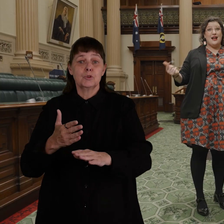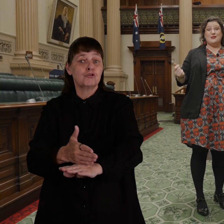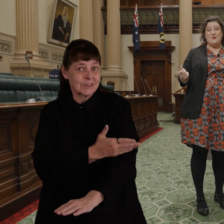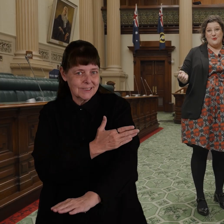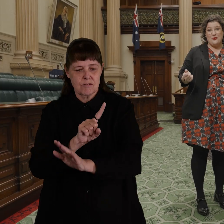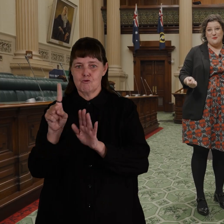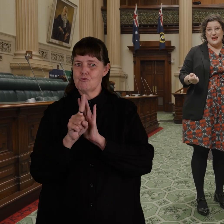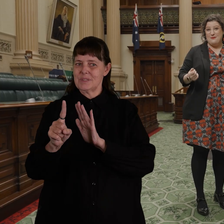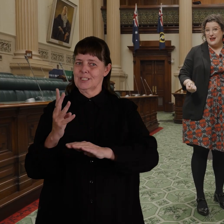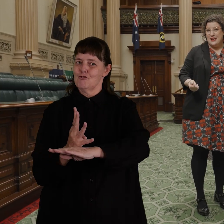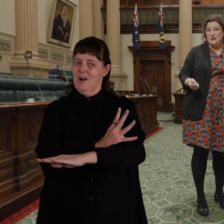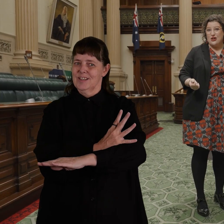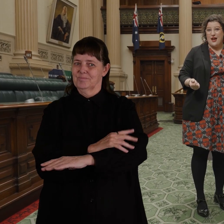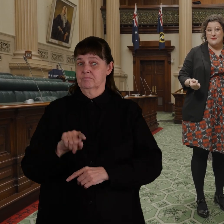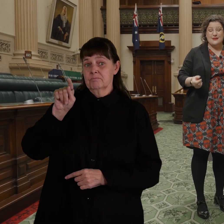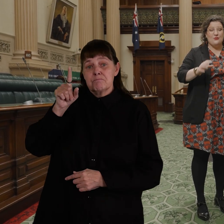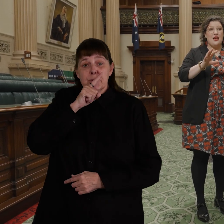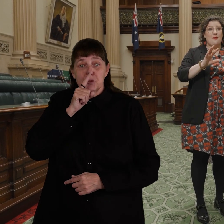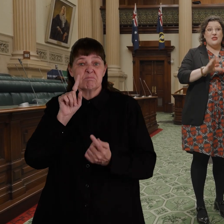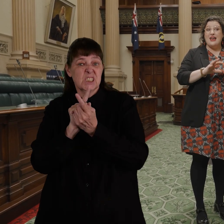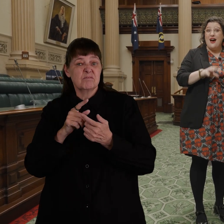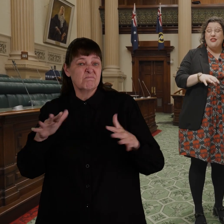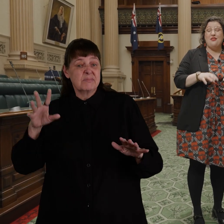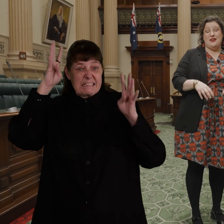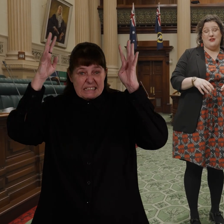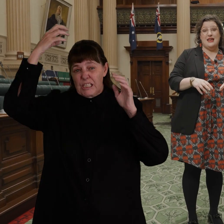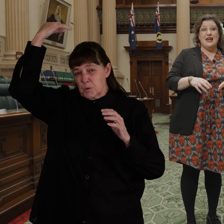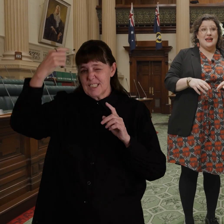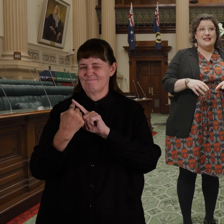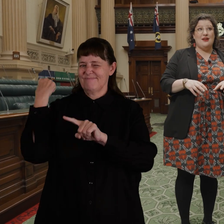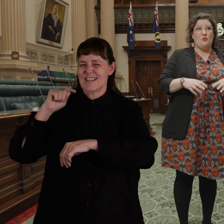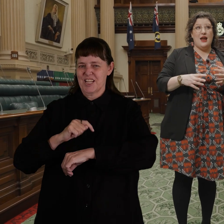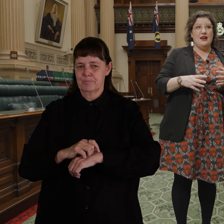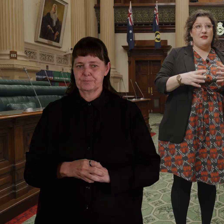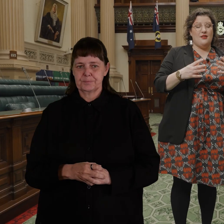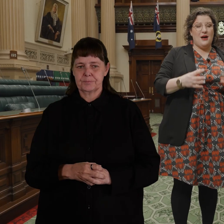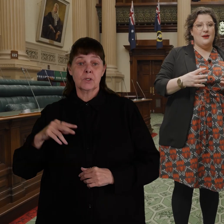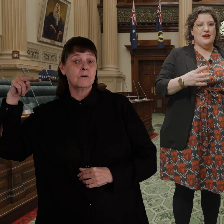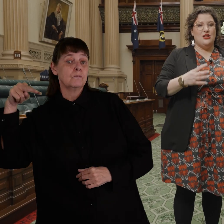grass where people would meet in medieval times. But the other theory is that when the parliament